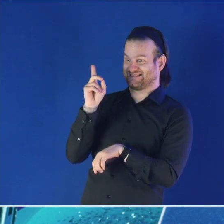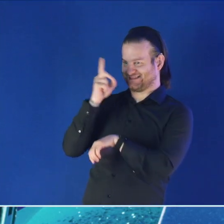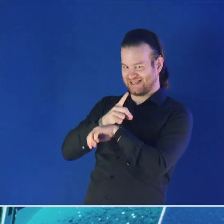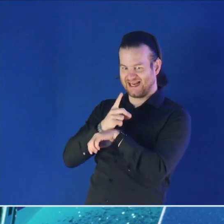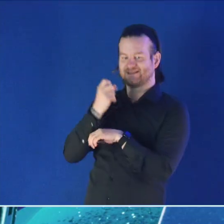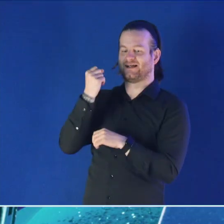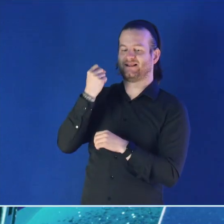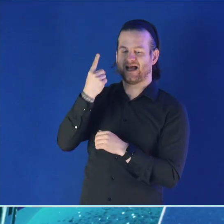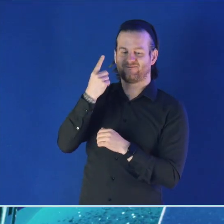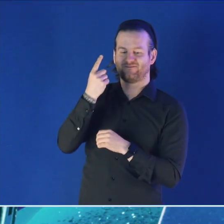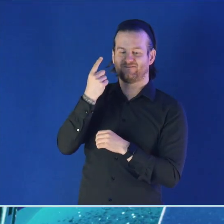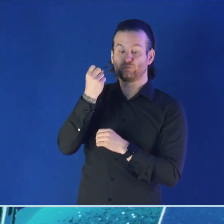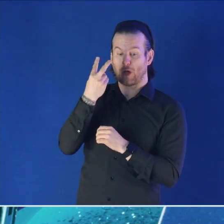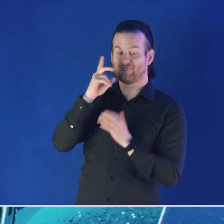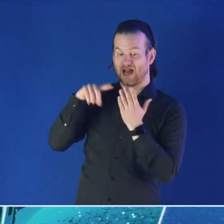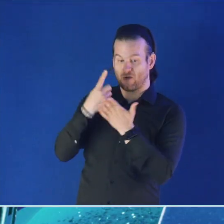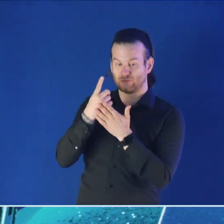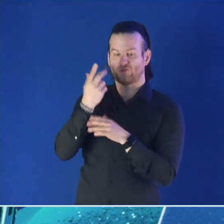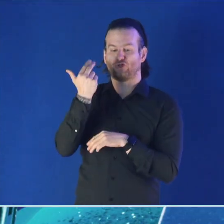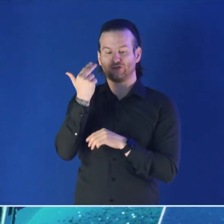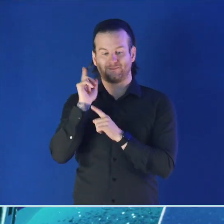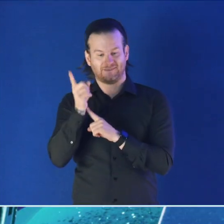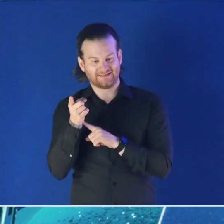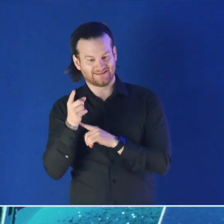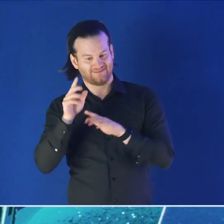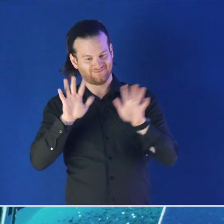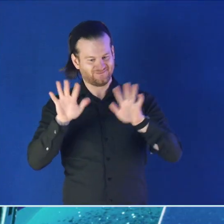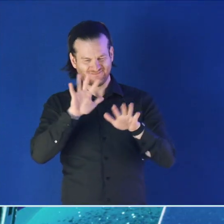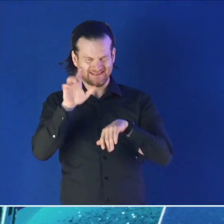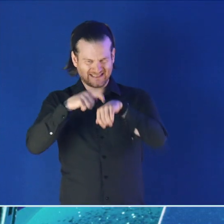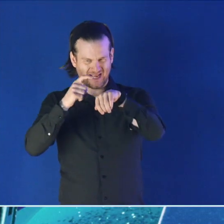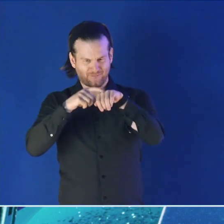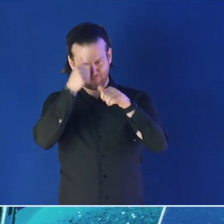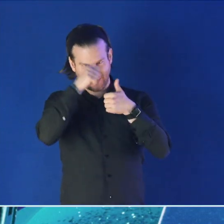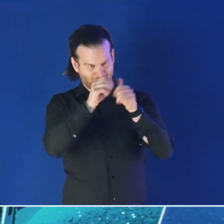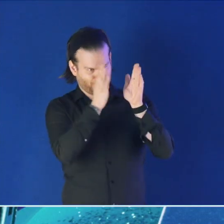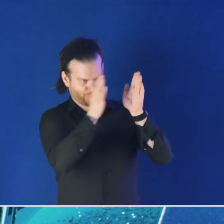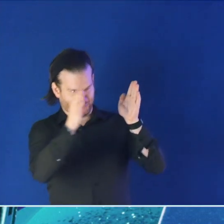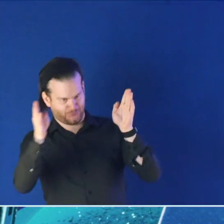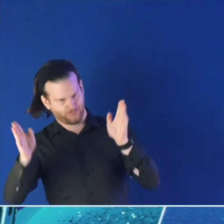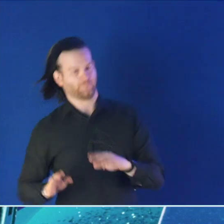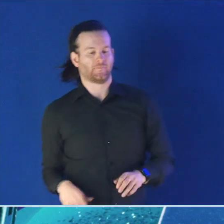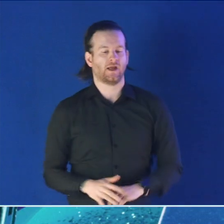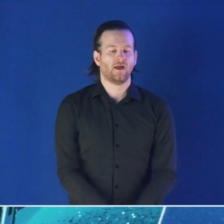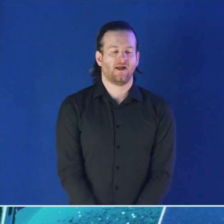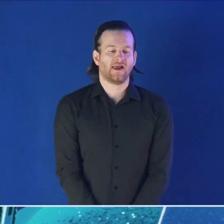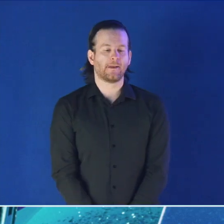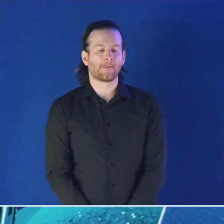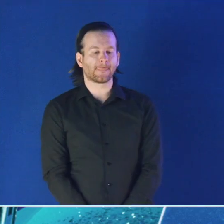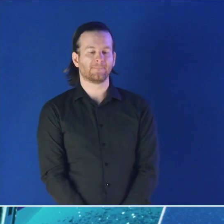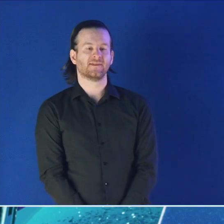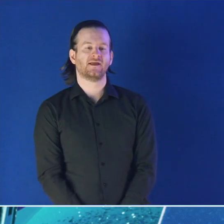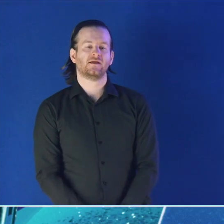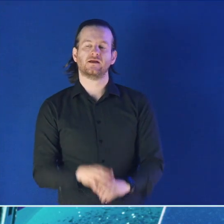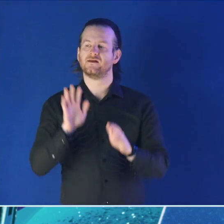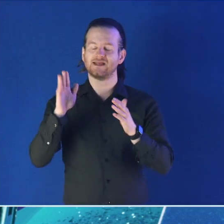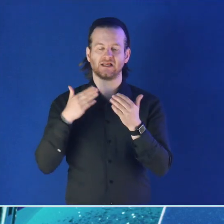and 75 seconds or 35 seconds, but who's counting? Yeah, it's upon us.